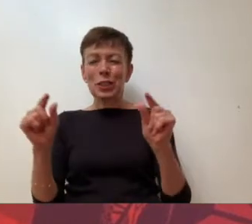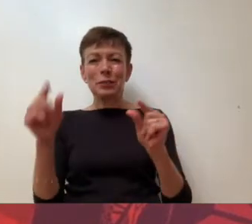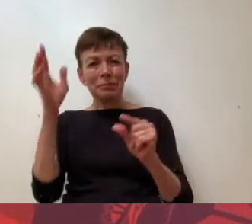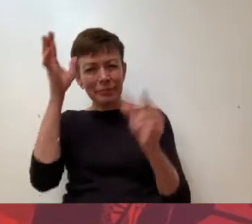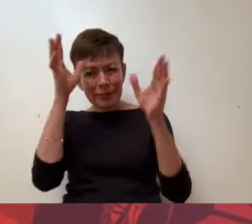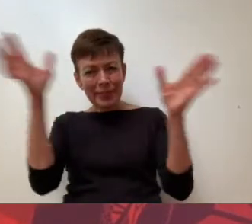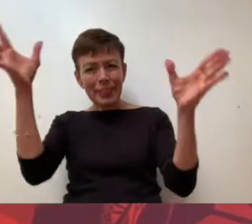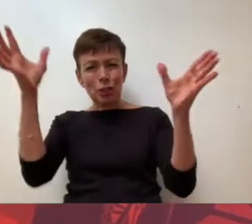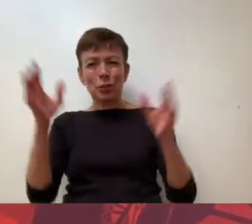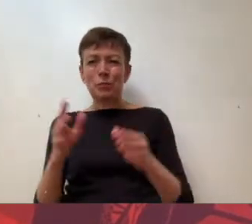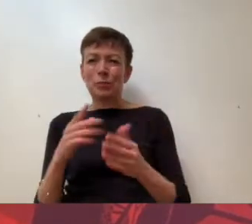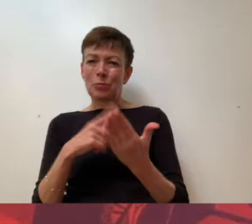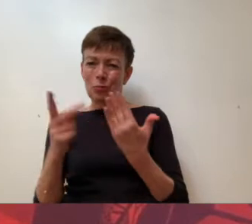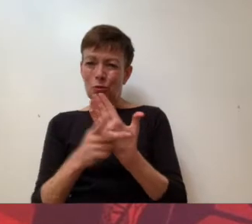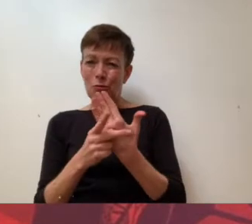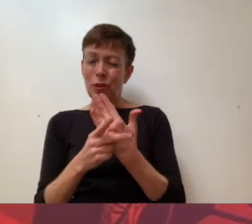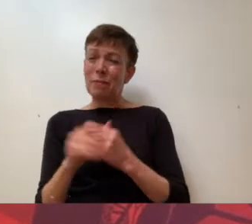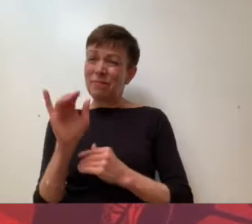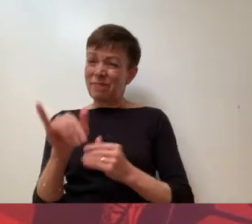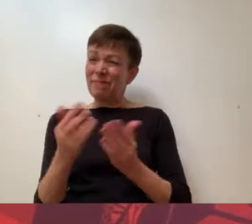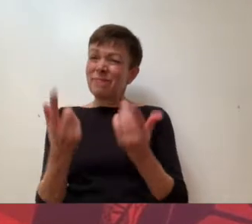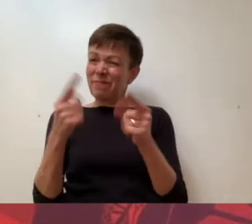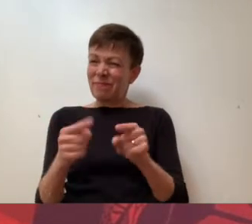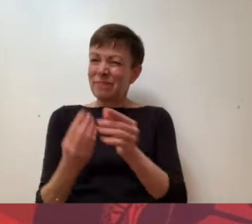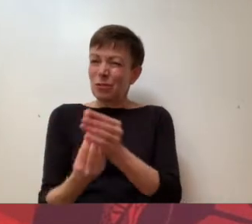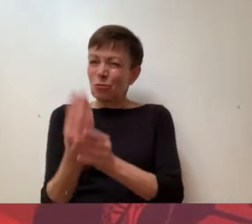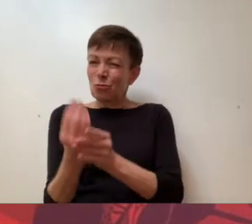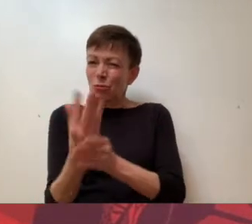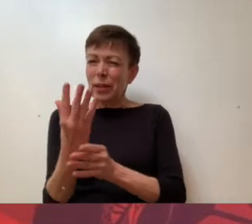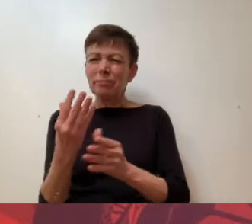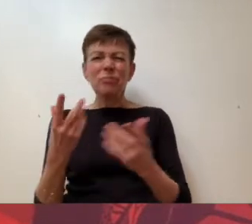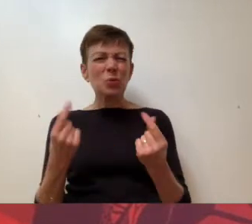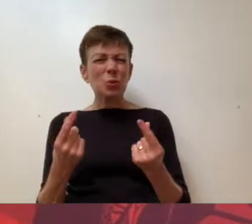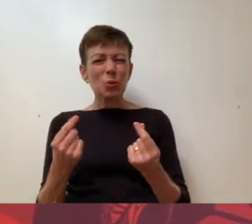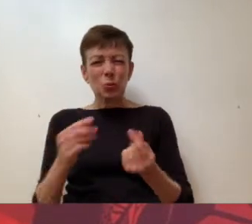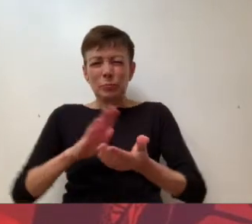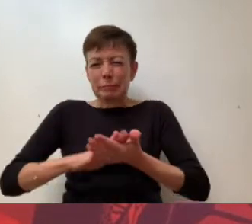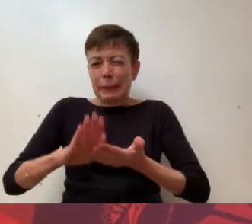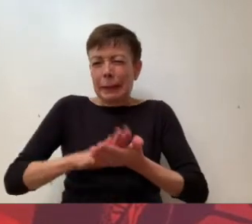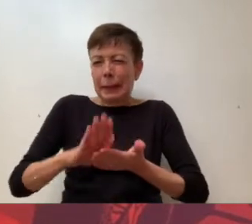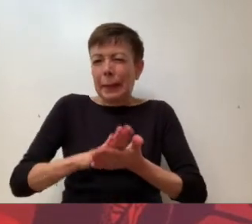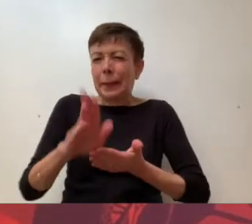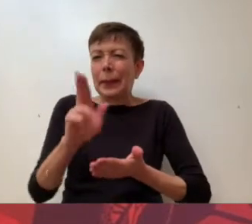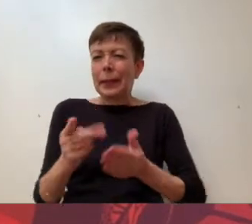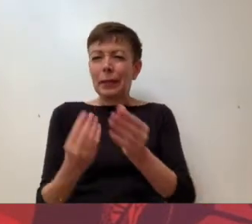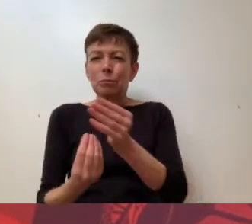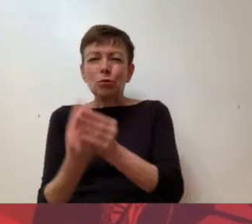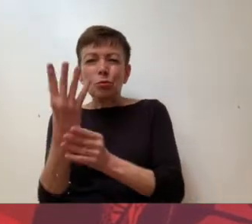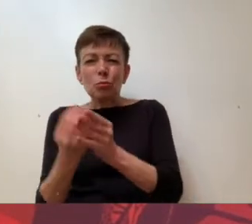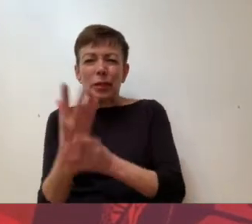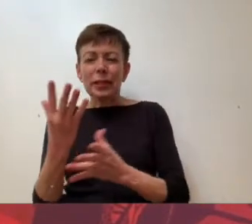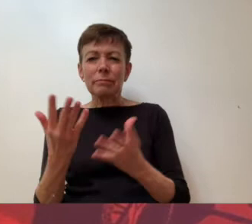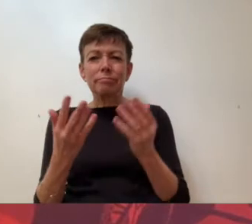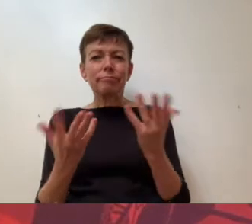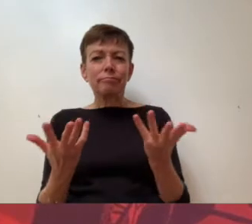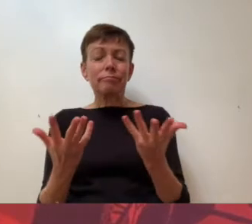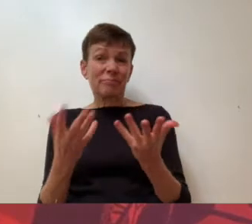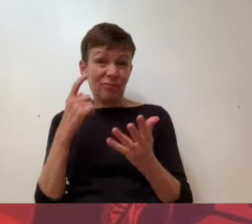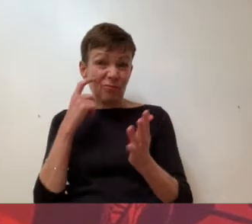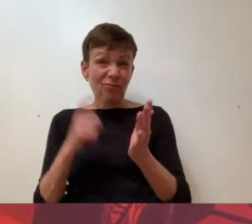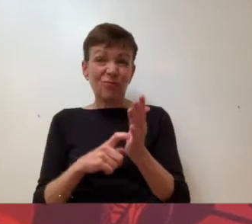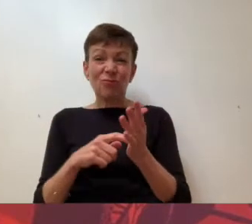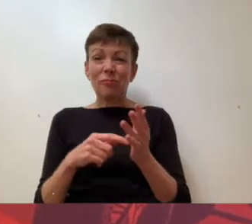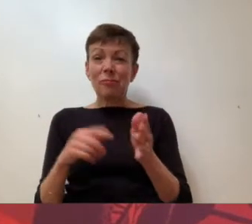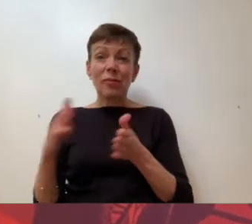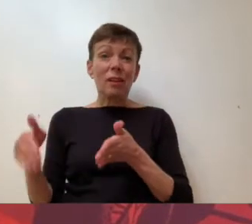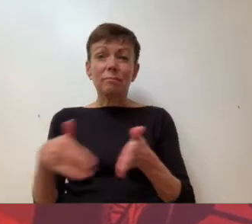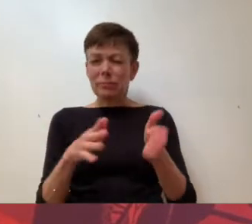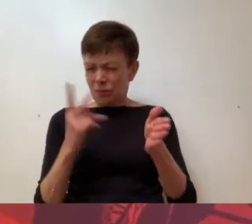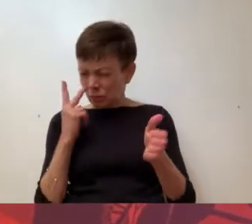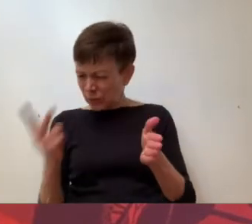6 feet or 2 metres. This applies to everyone using or spectating at any amenities or in